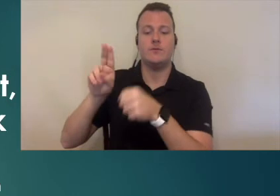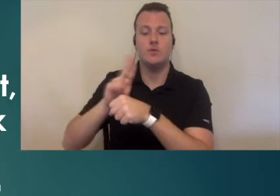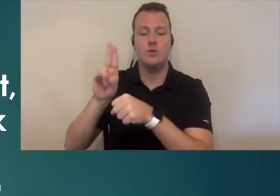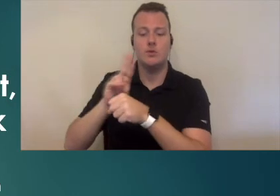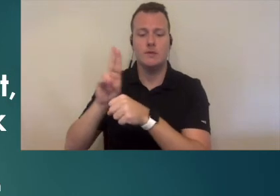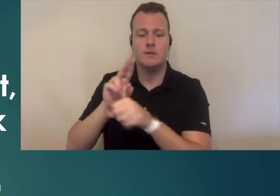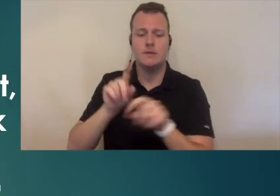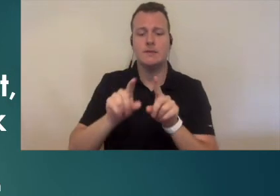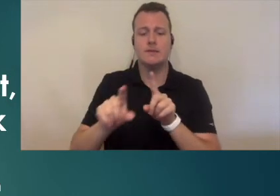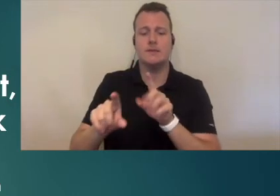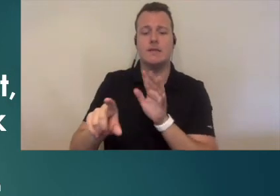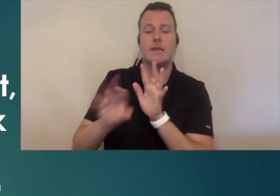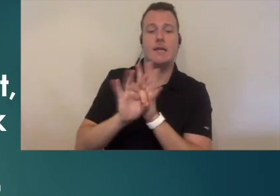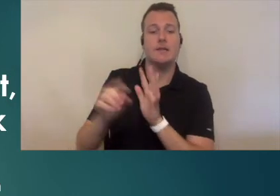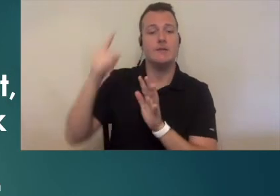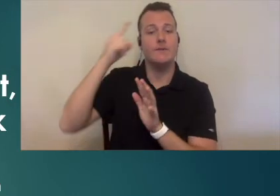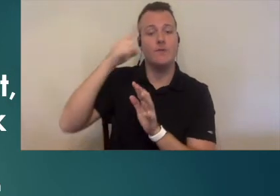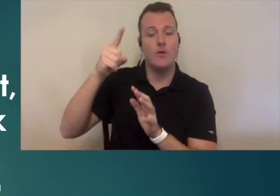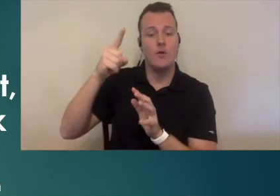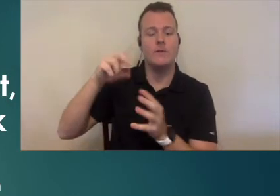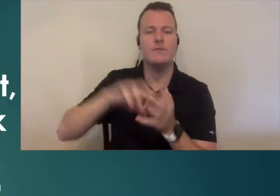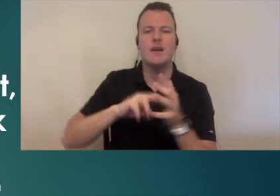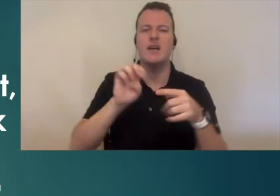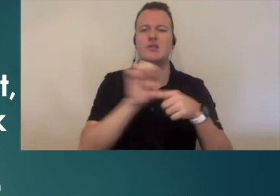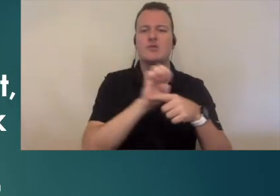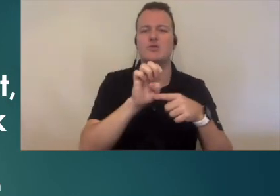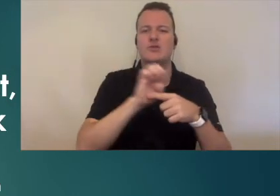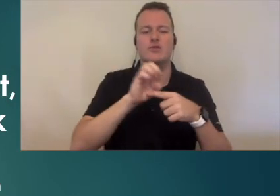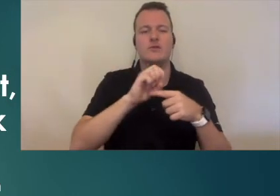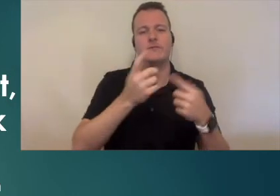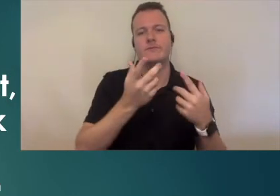of 'selected for' makes your externship position sound more prestigious than